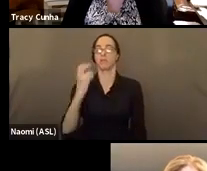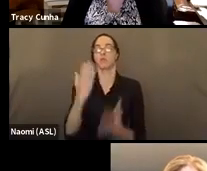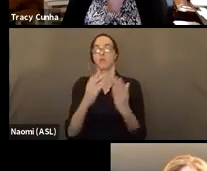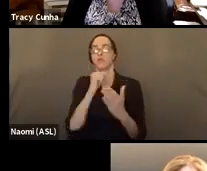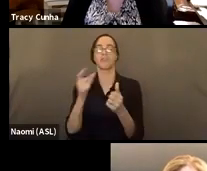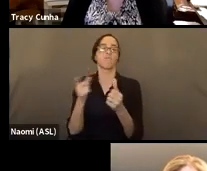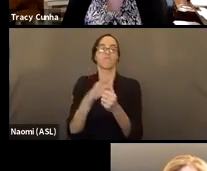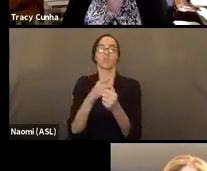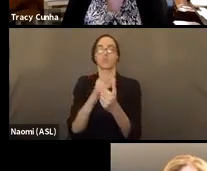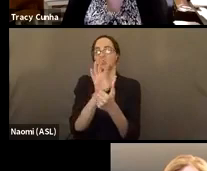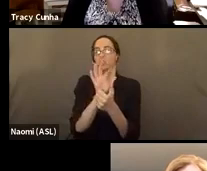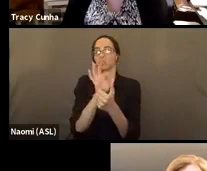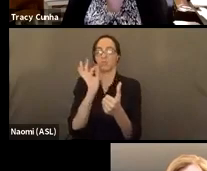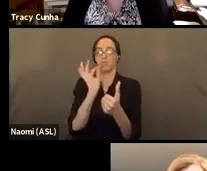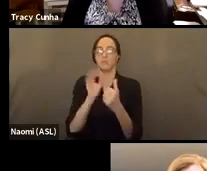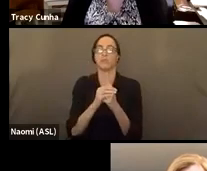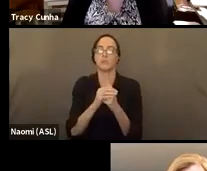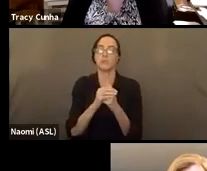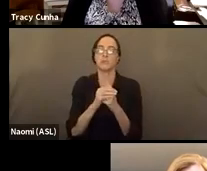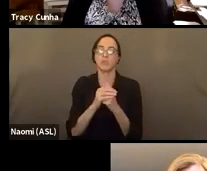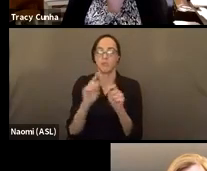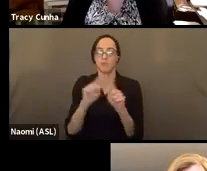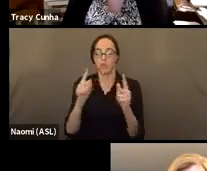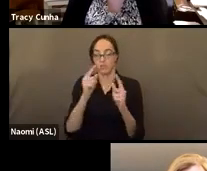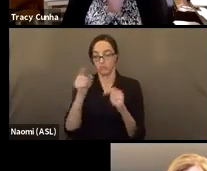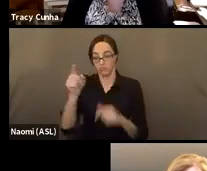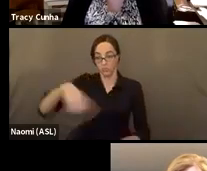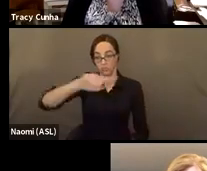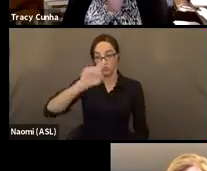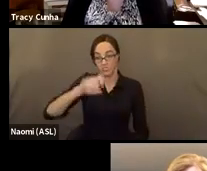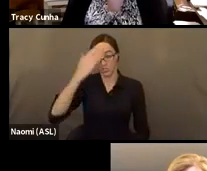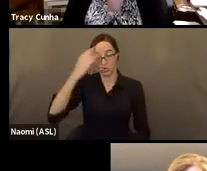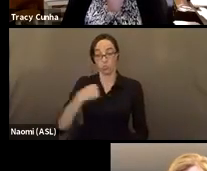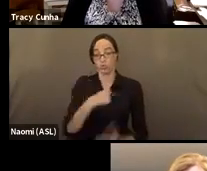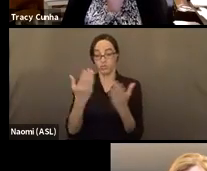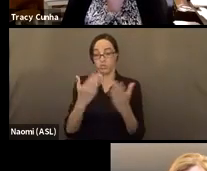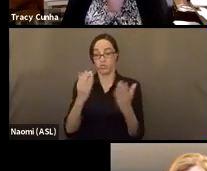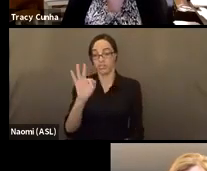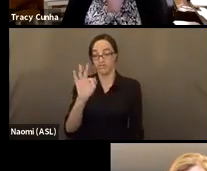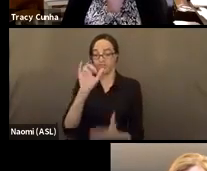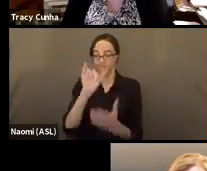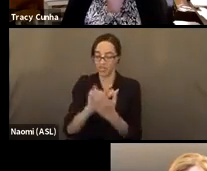but i do want to know that we are here in case that is your option during the glass fire we